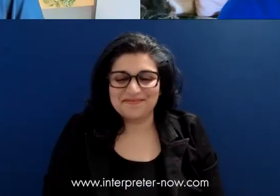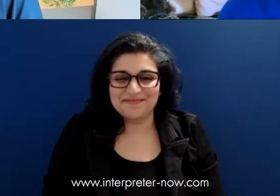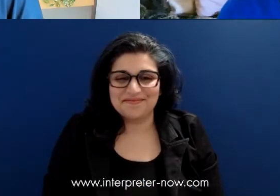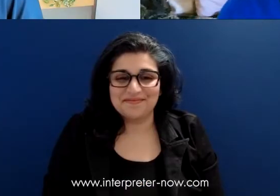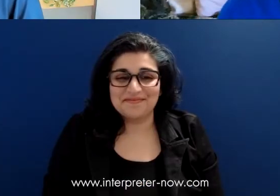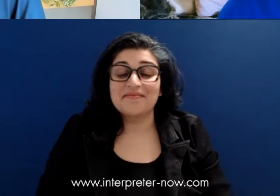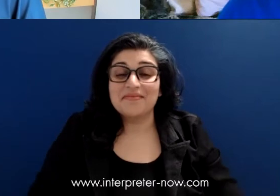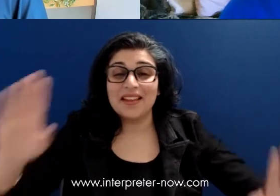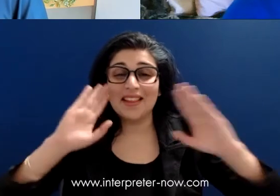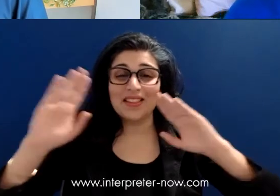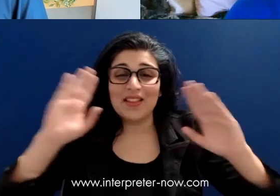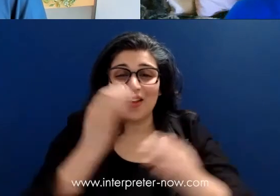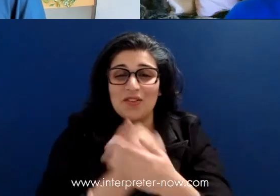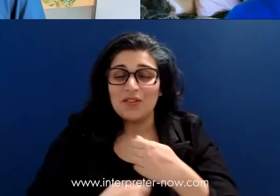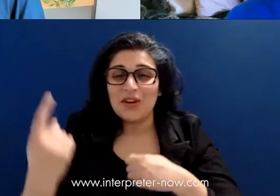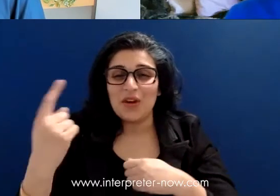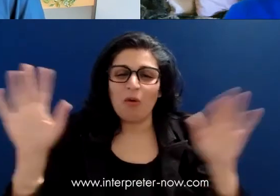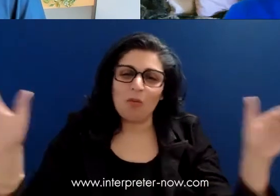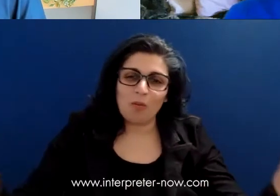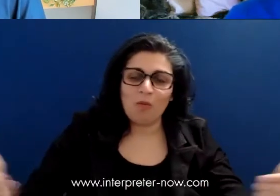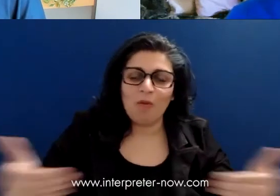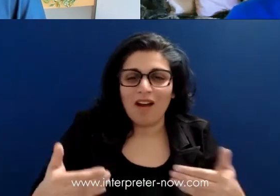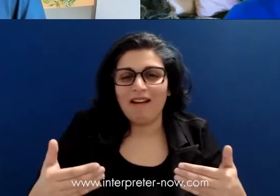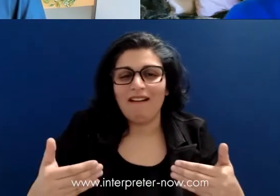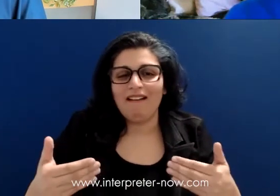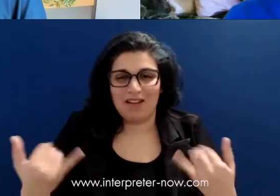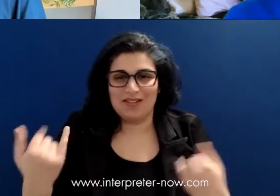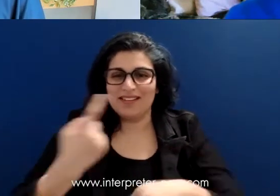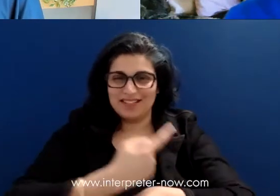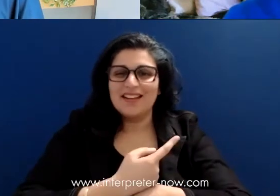Hello, everyone. Welcome to today's show.